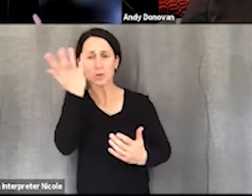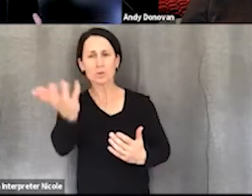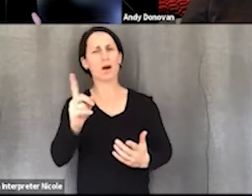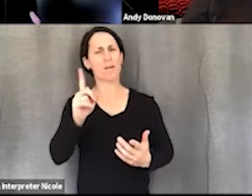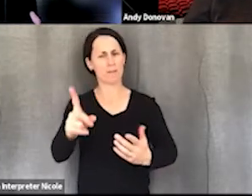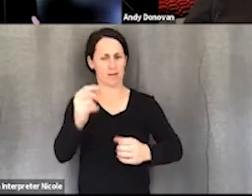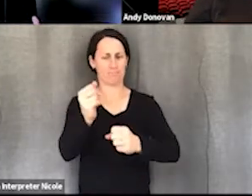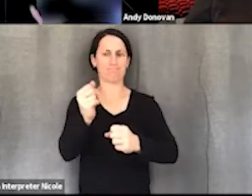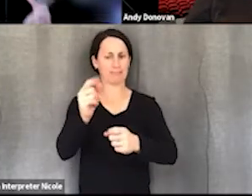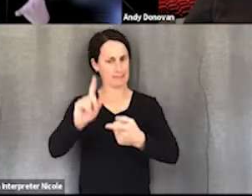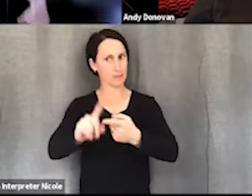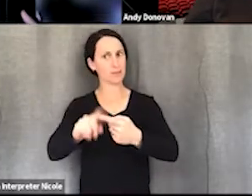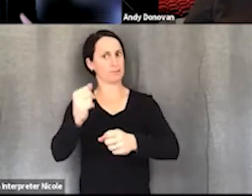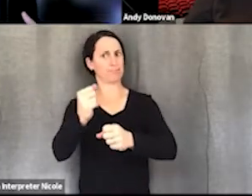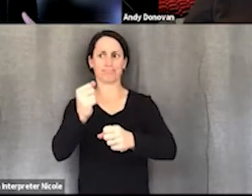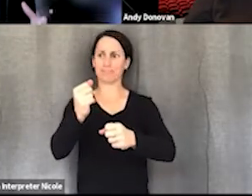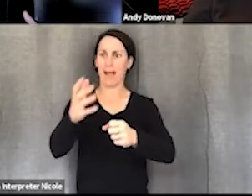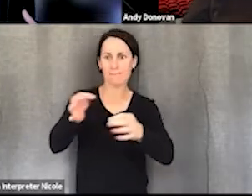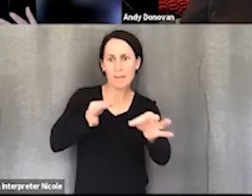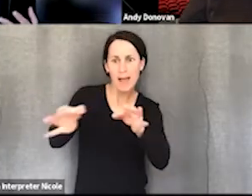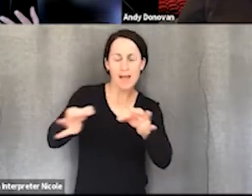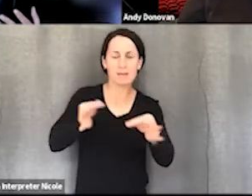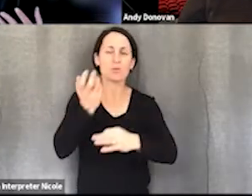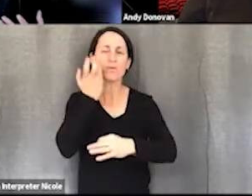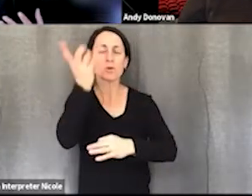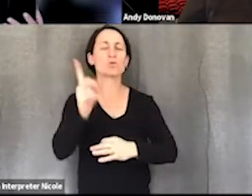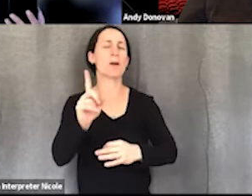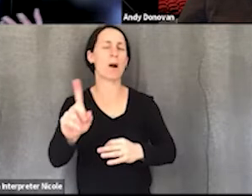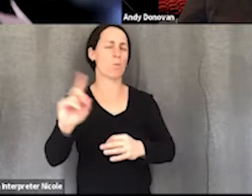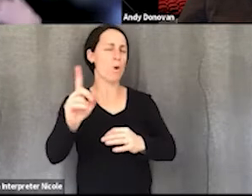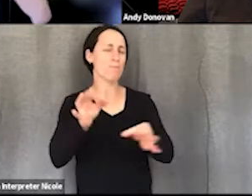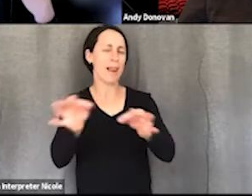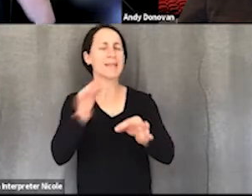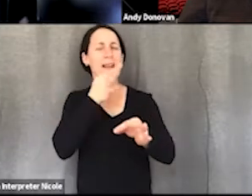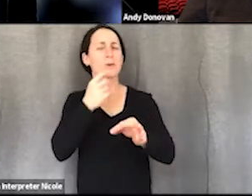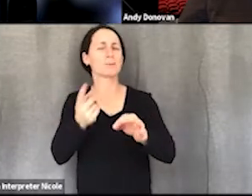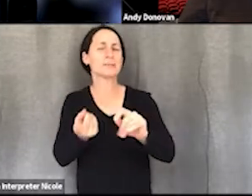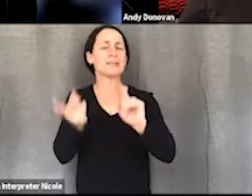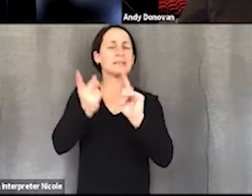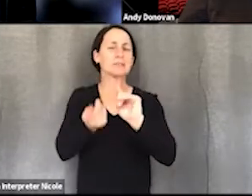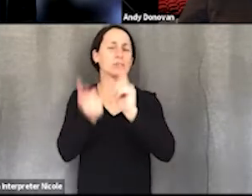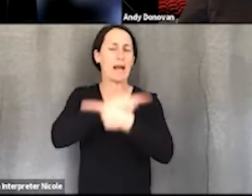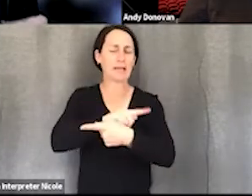for appears to be shifting slightly, so that is what we need to bear in mind. They continue to buy tickets, so you